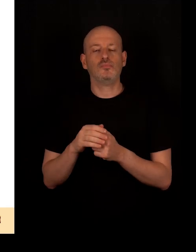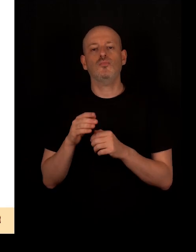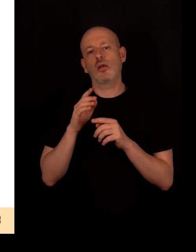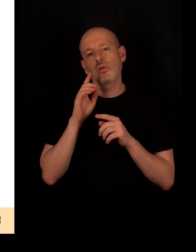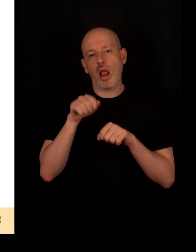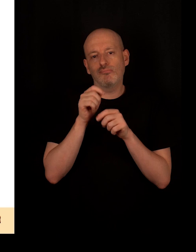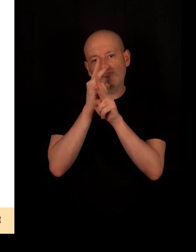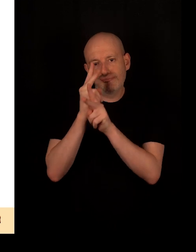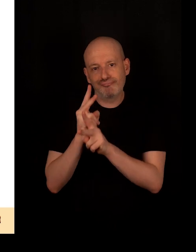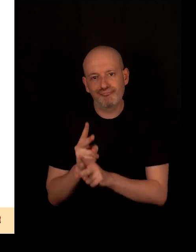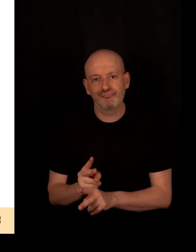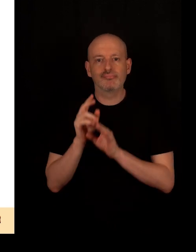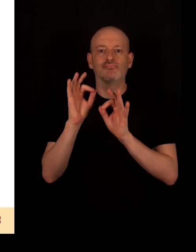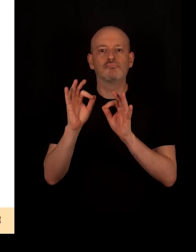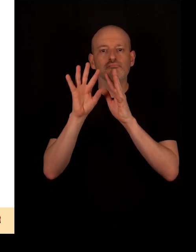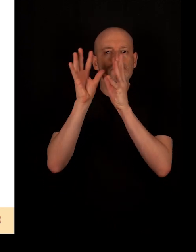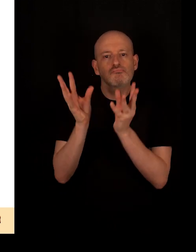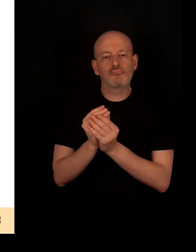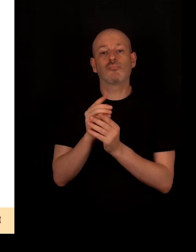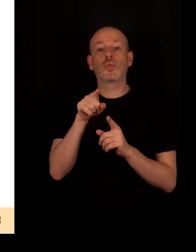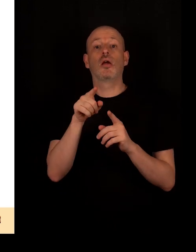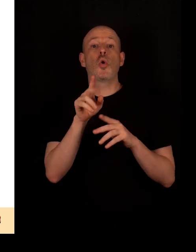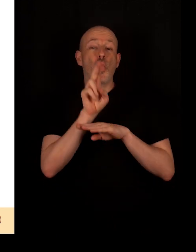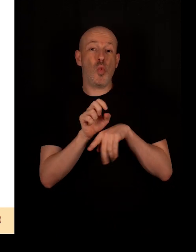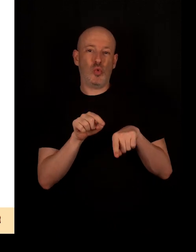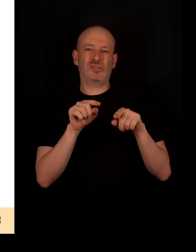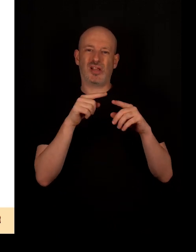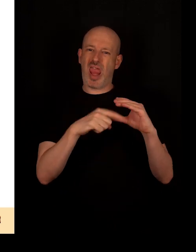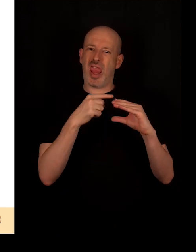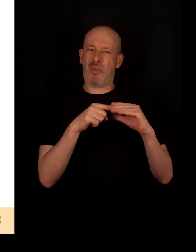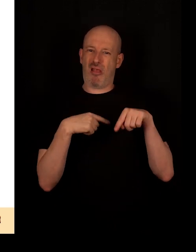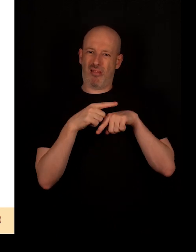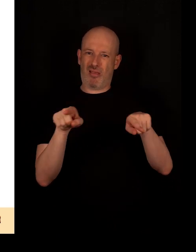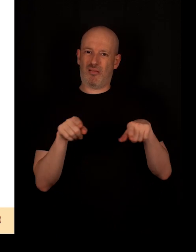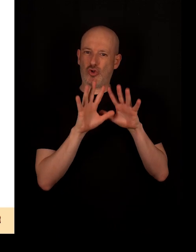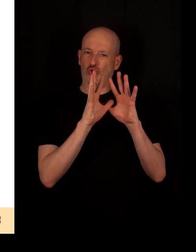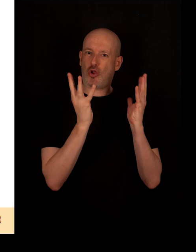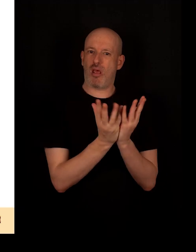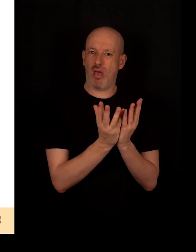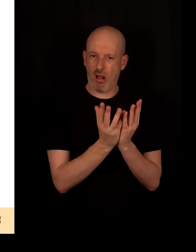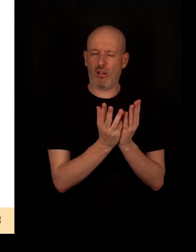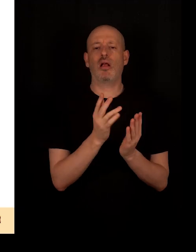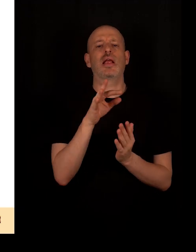So we keep a track. Avoid using the the general functional mailbox.